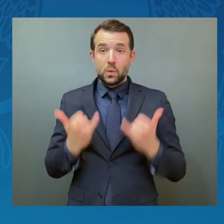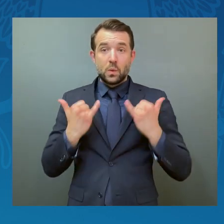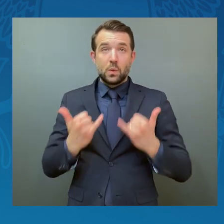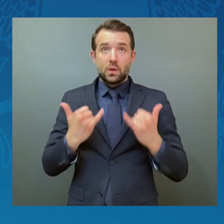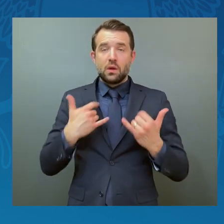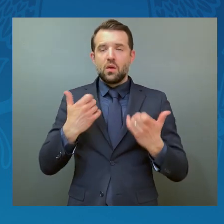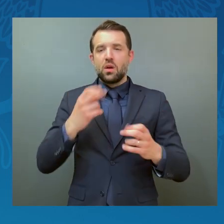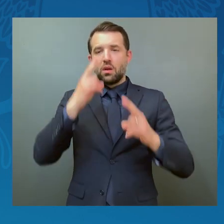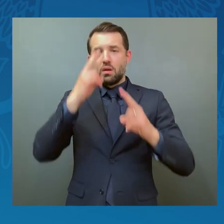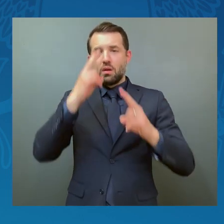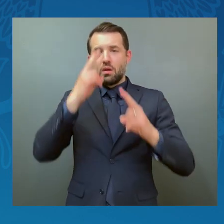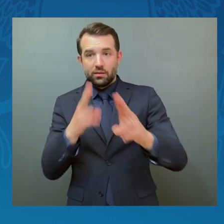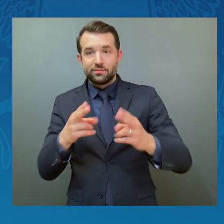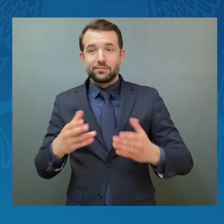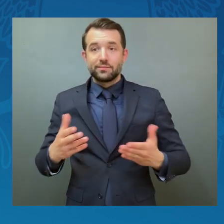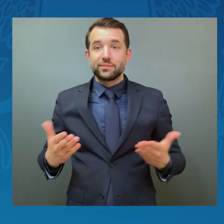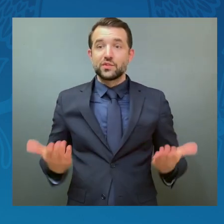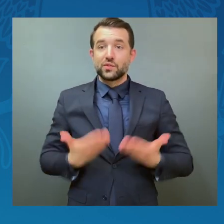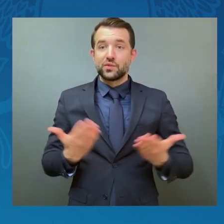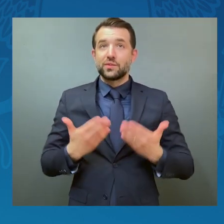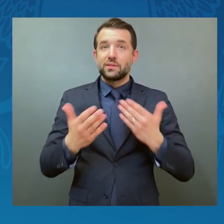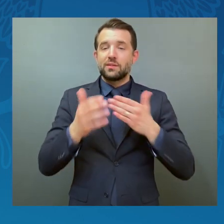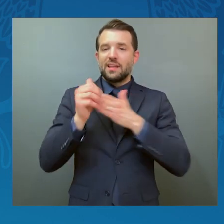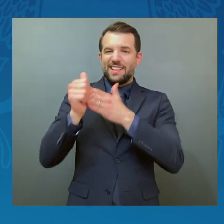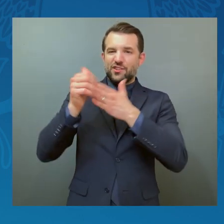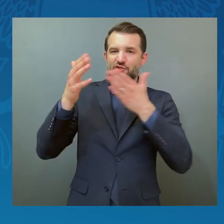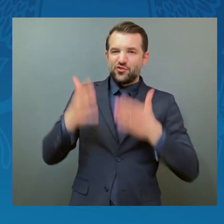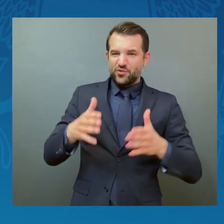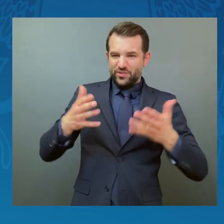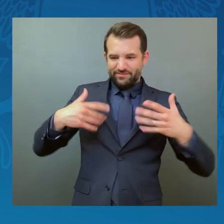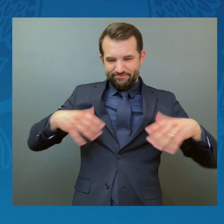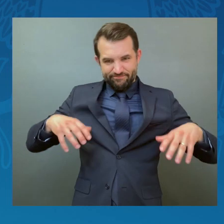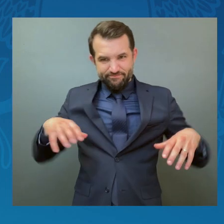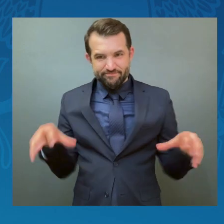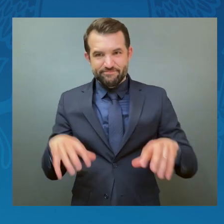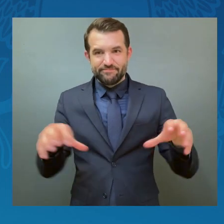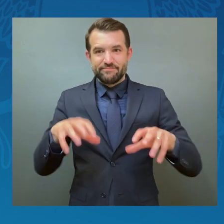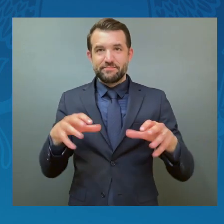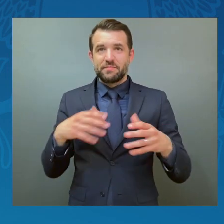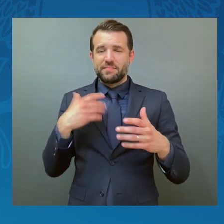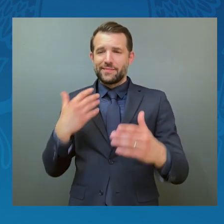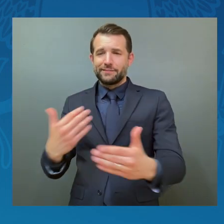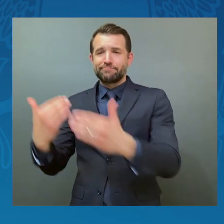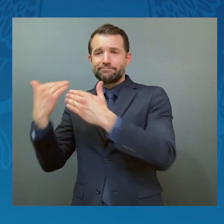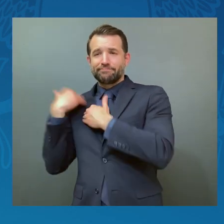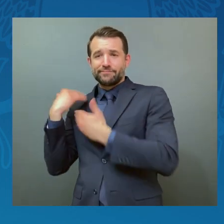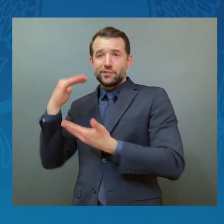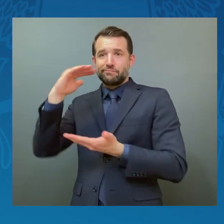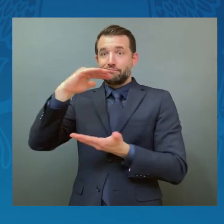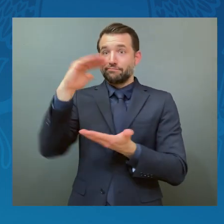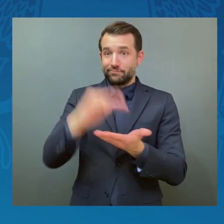who are fighting to ease that burden, members of our cabinet and our administration,